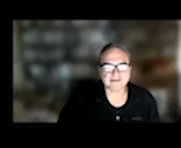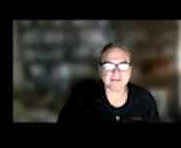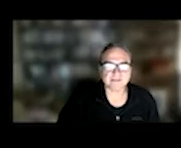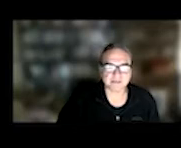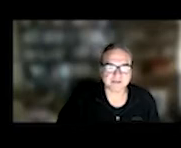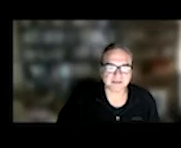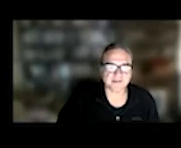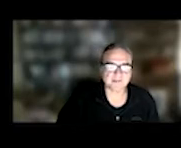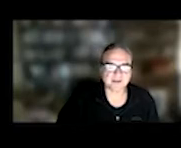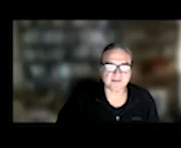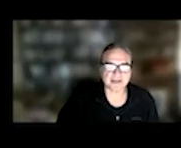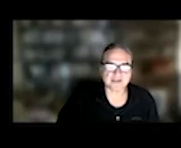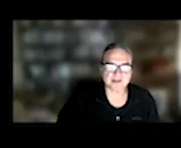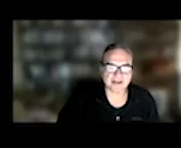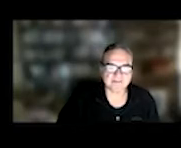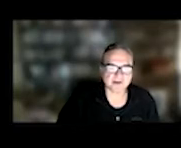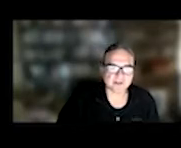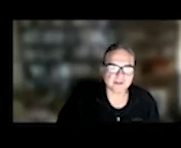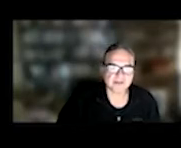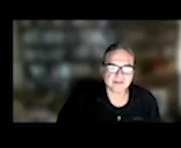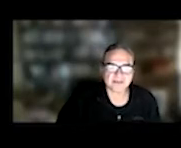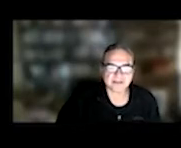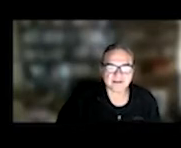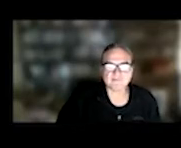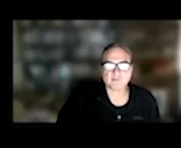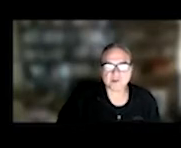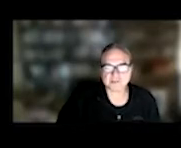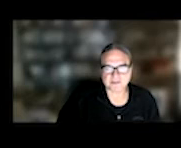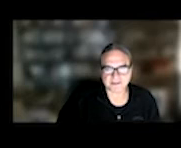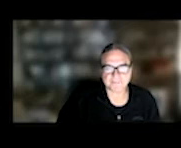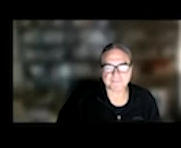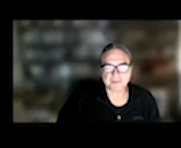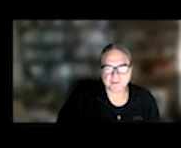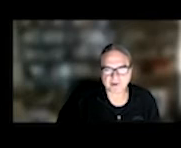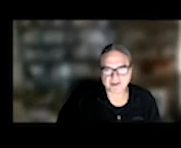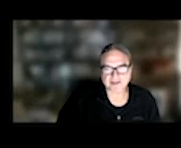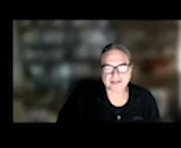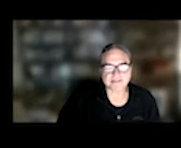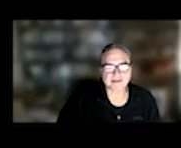have a disability compared to the national average and unfortunately American Indian, Alaska United